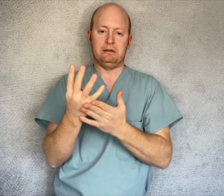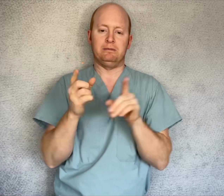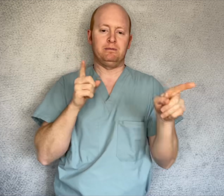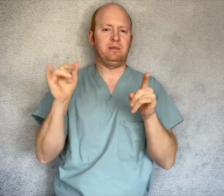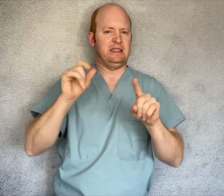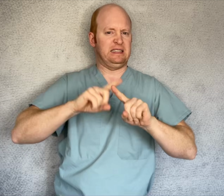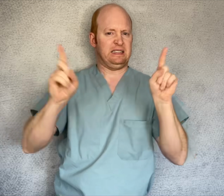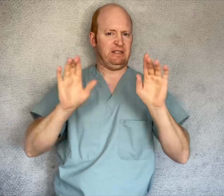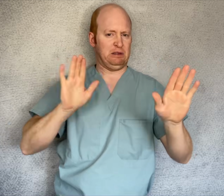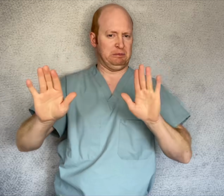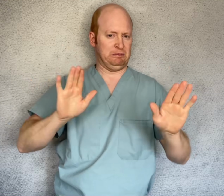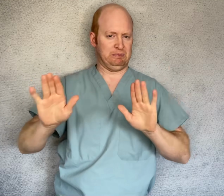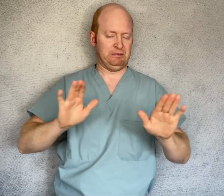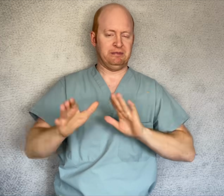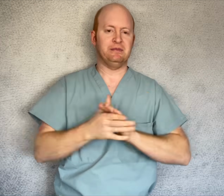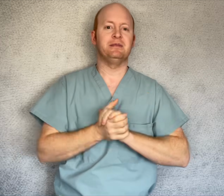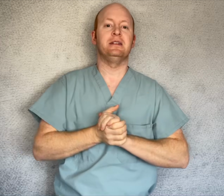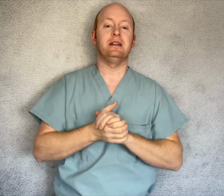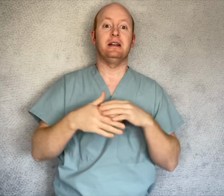That's the difference between the two.